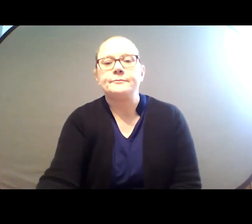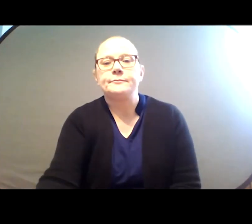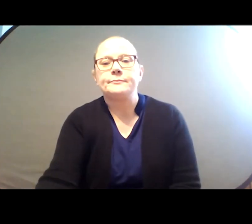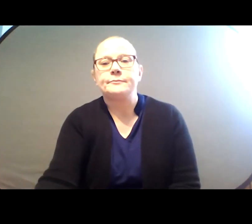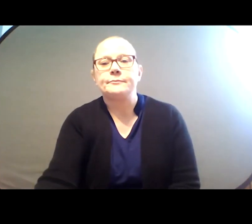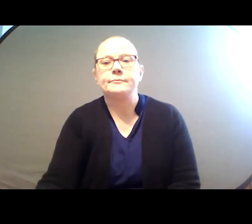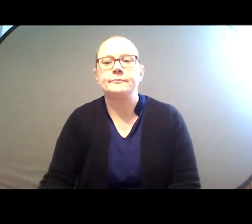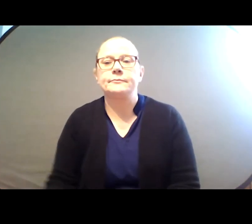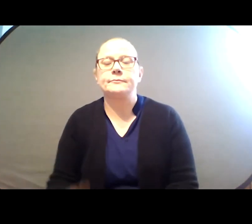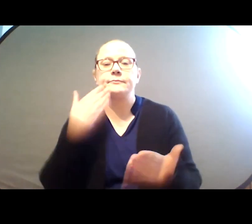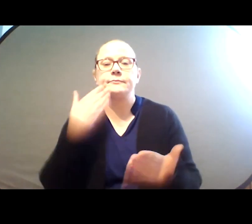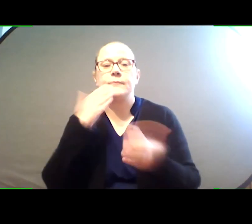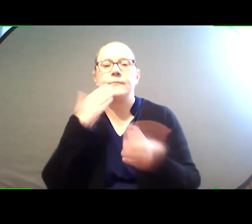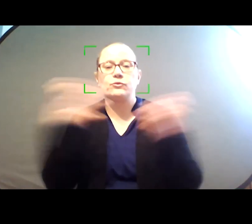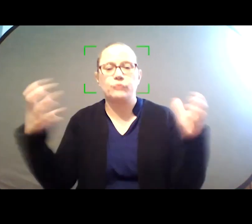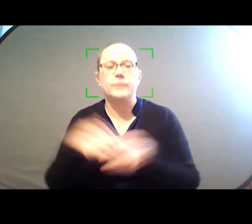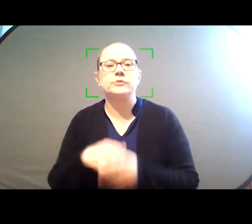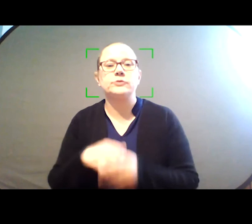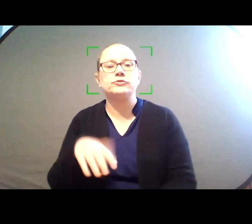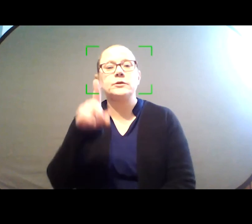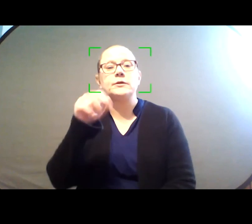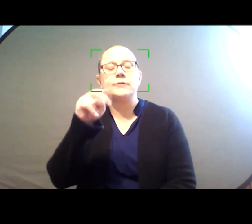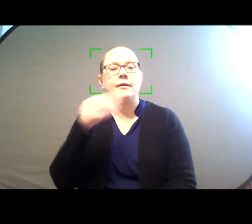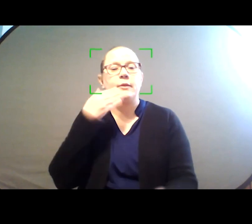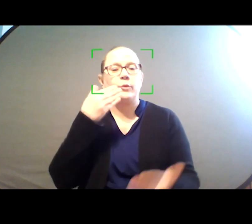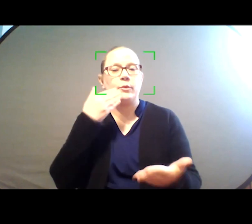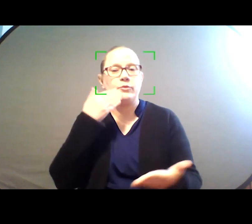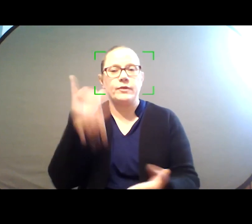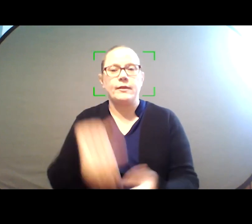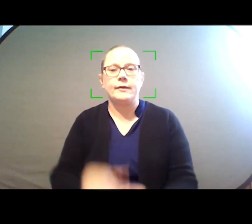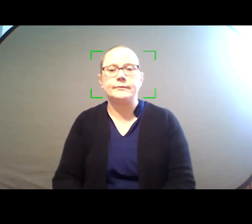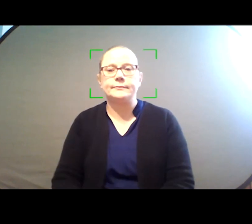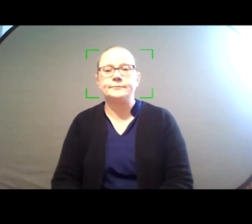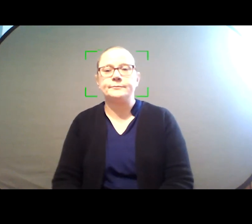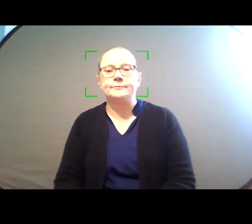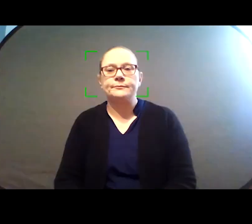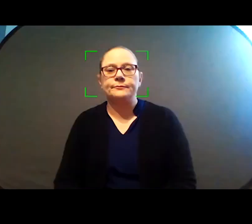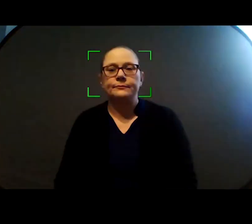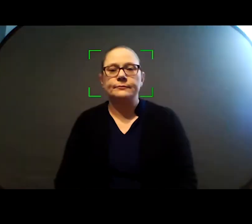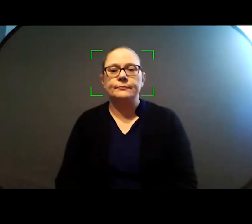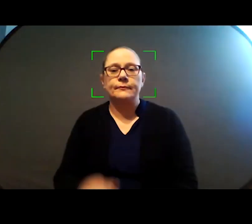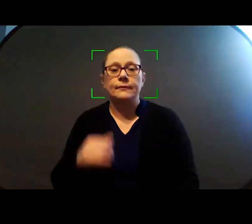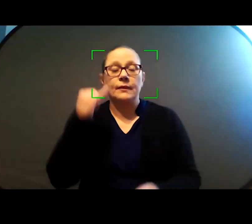Thank you, so much, Don we really appreciate that and if someone could identify some of